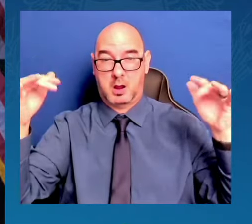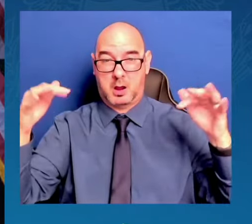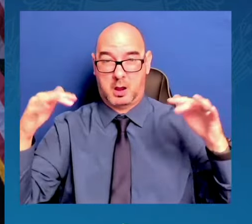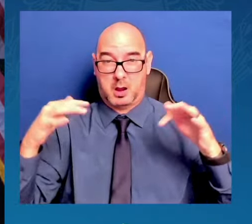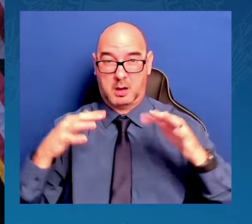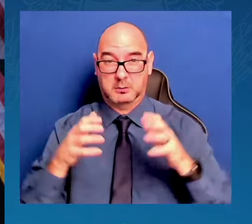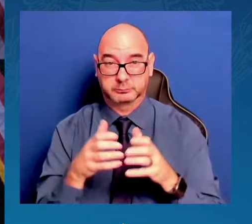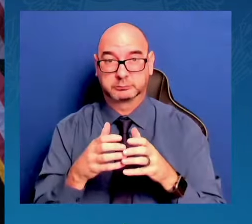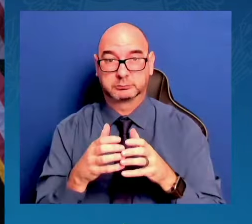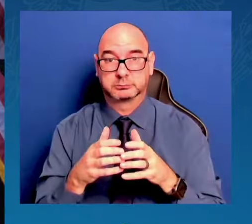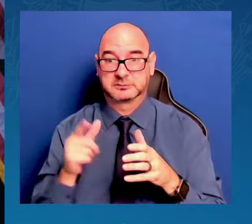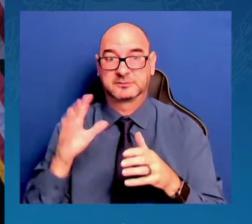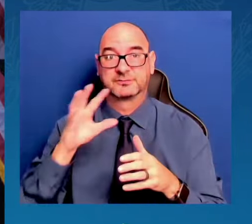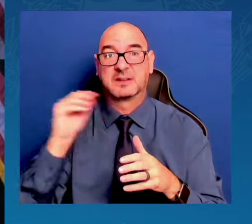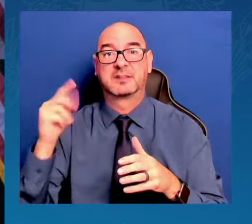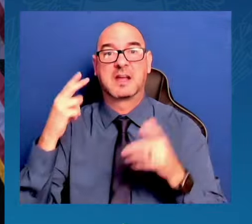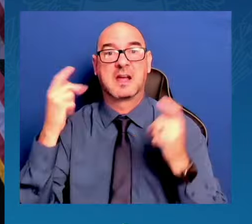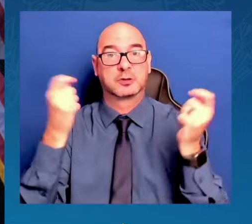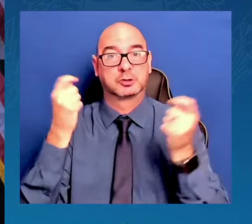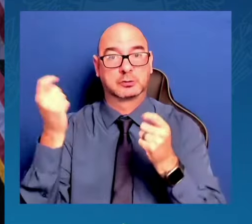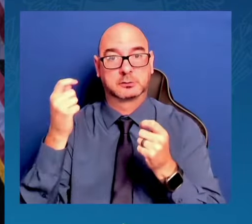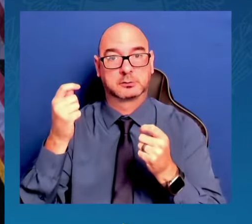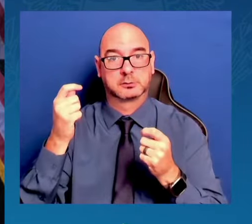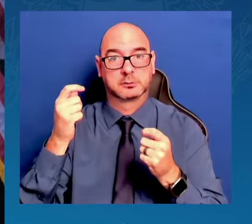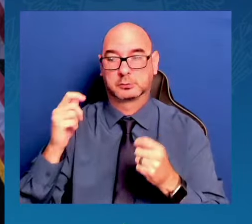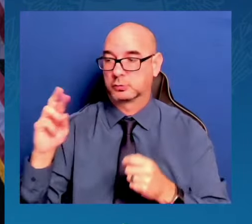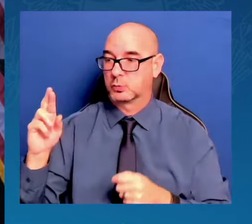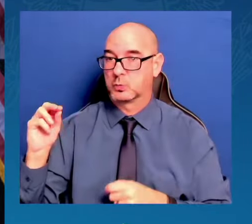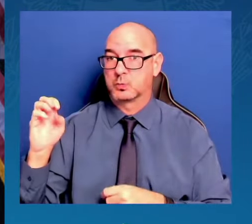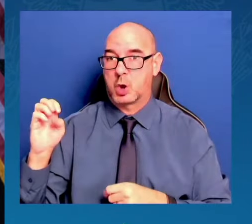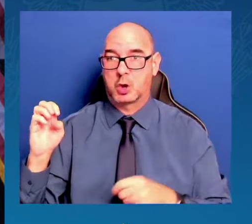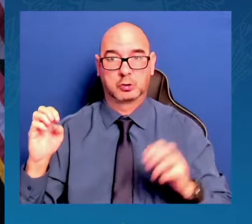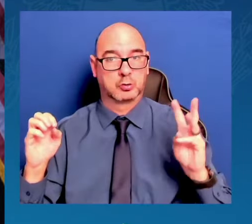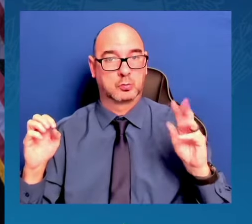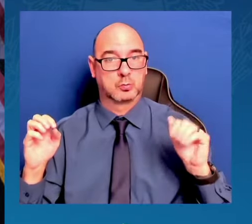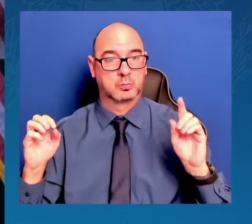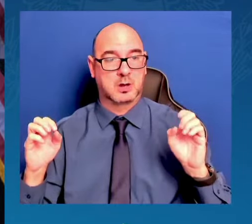let us resolve to make history and secure this right.